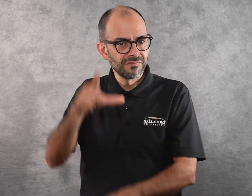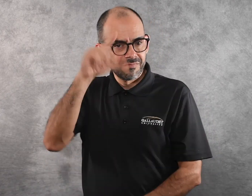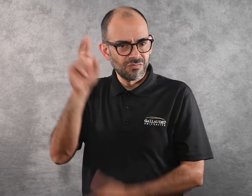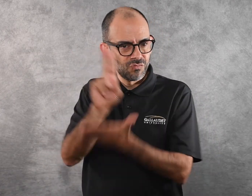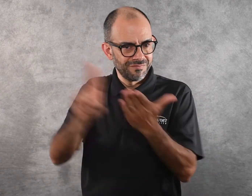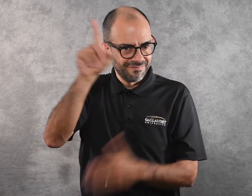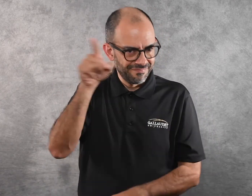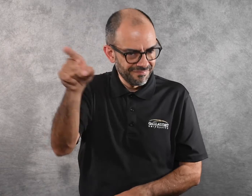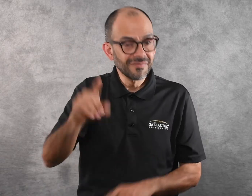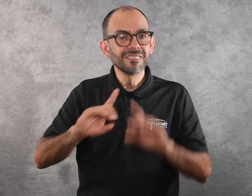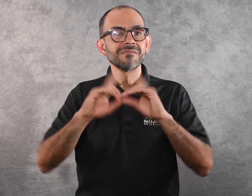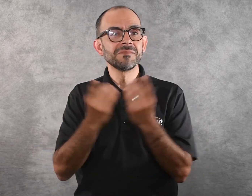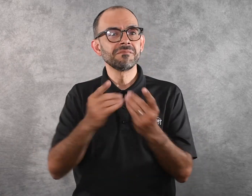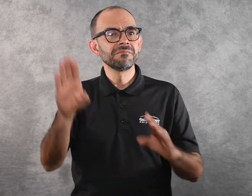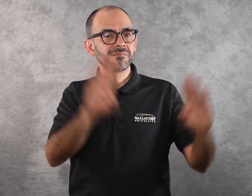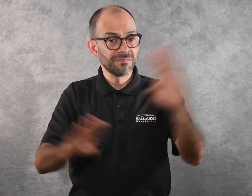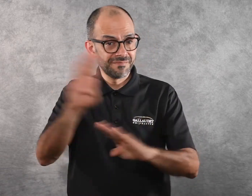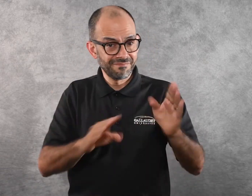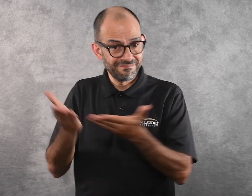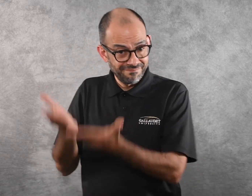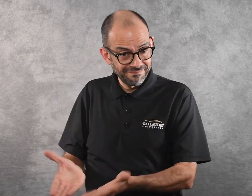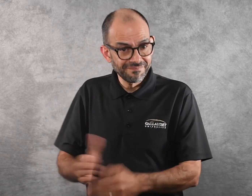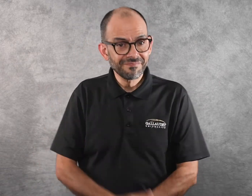of Gallaudet University's Biology Departmnet.